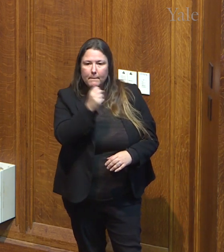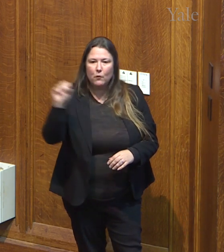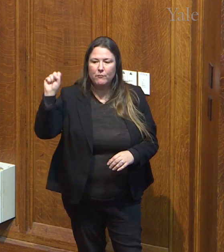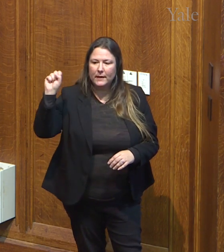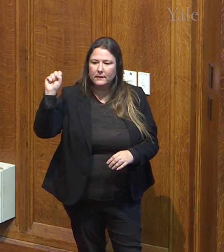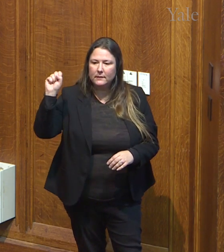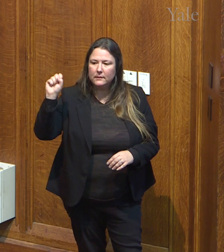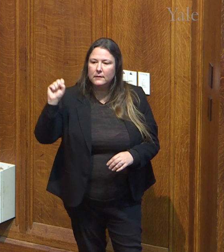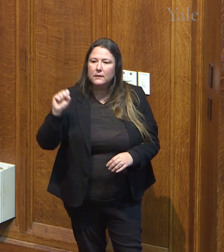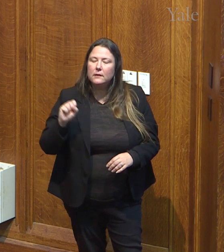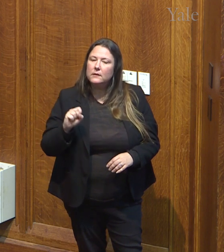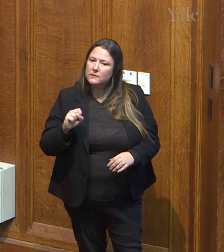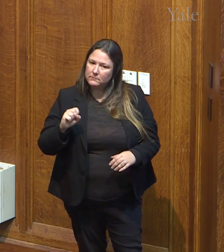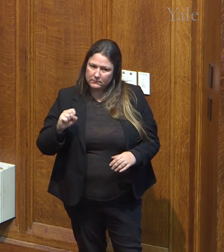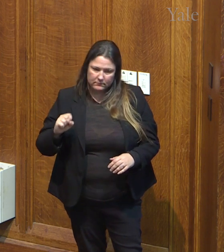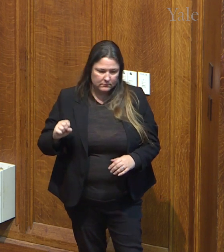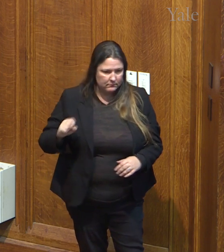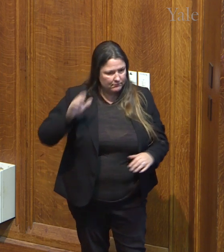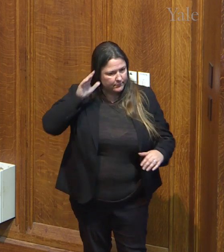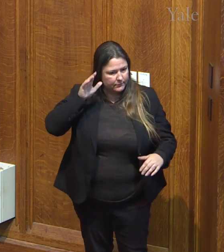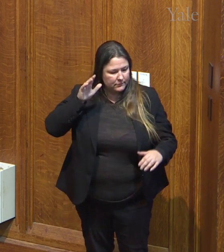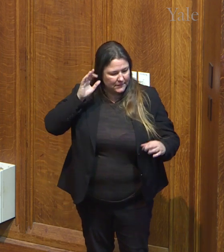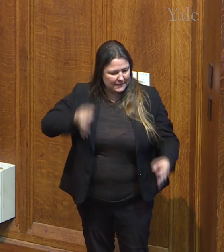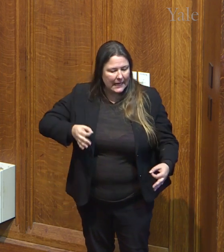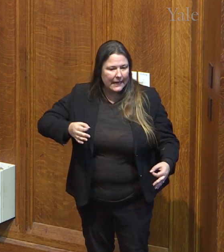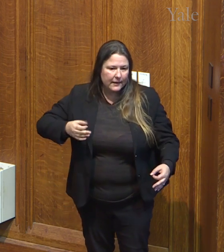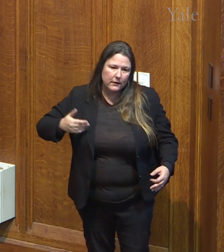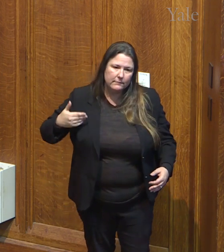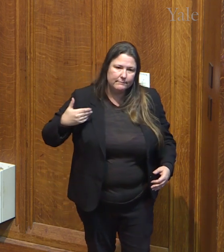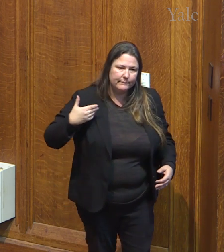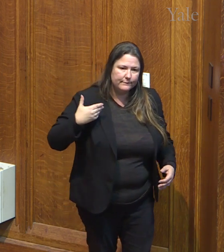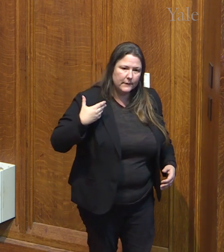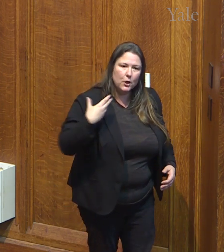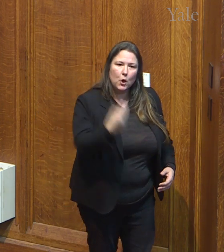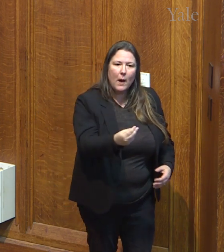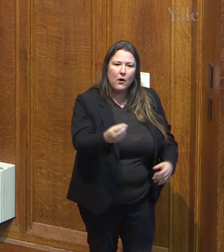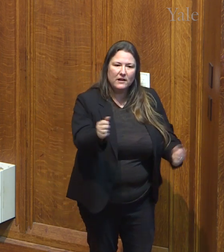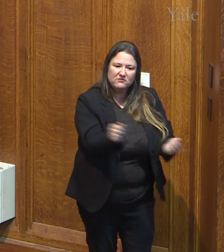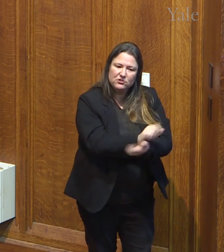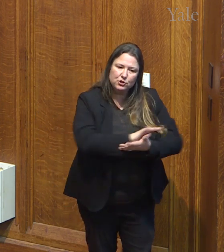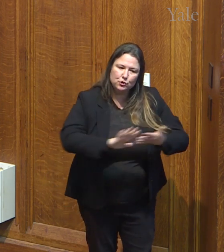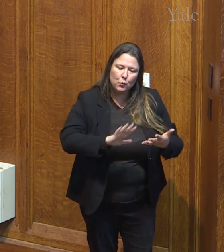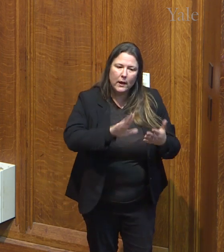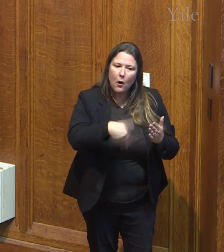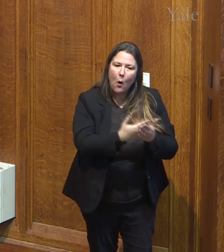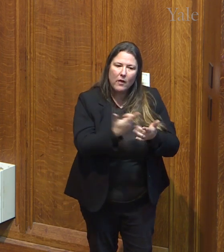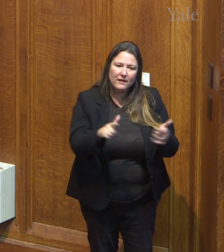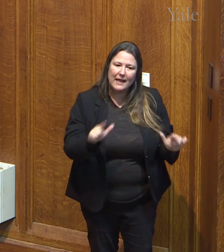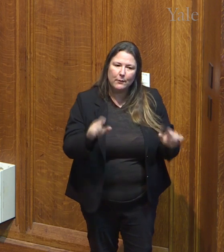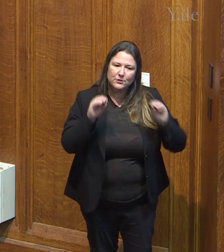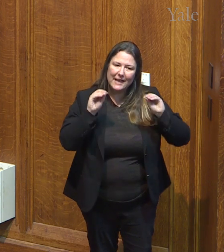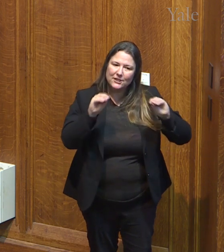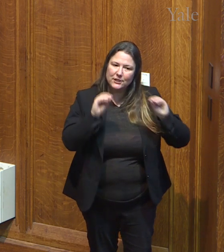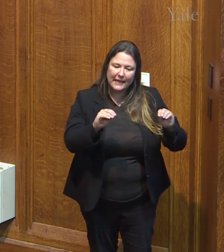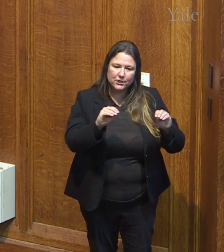deliberately set out to destroy the languages and educational institutions of the Deaf.